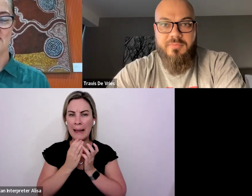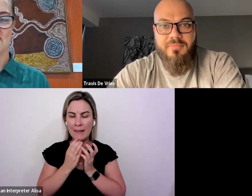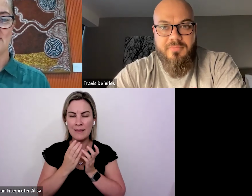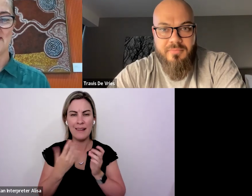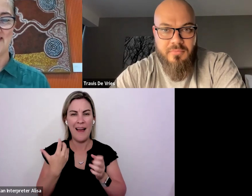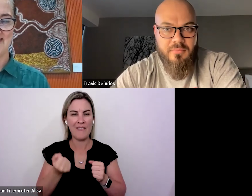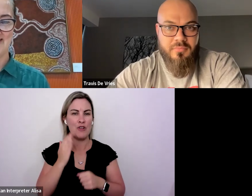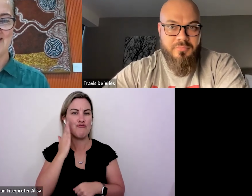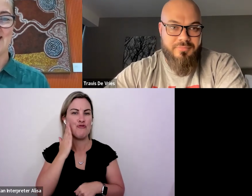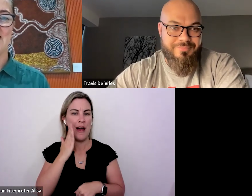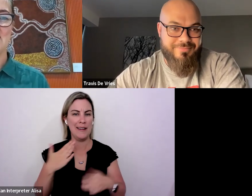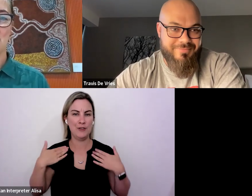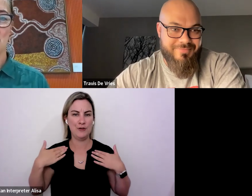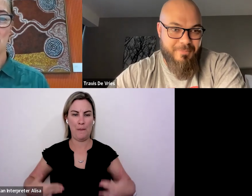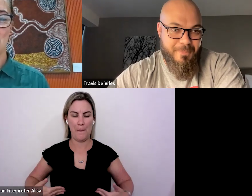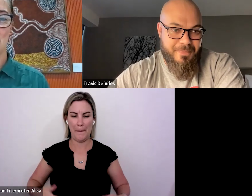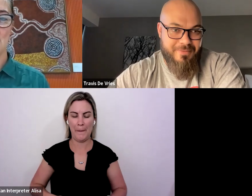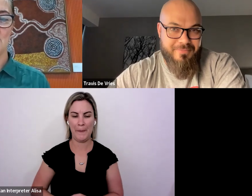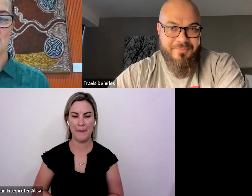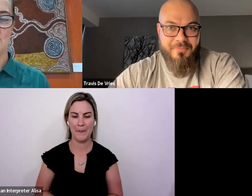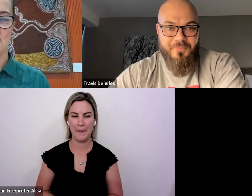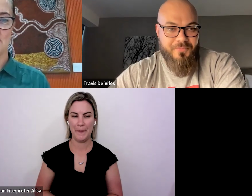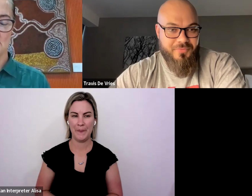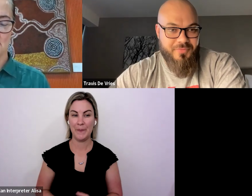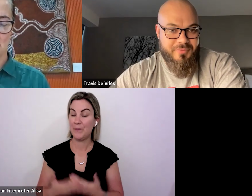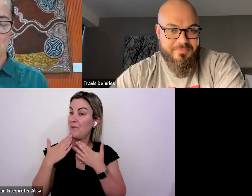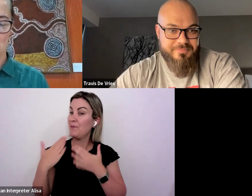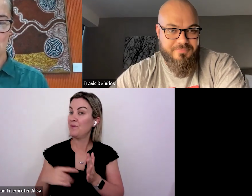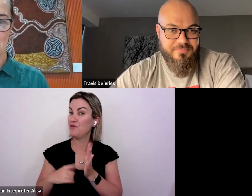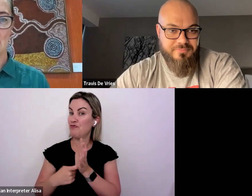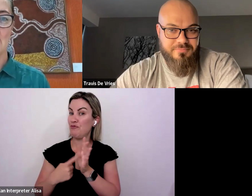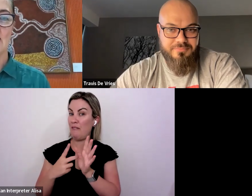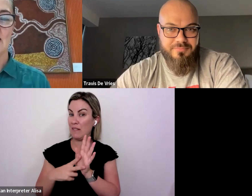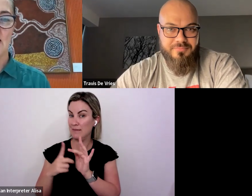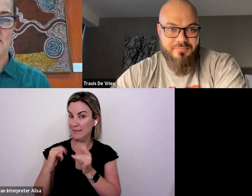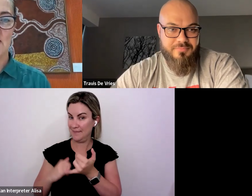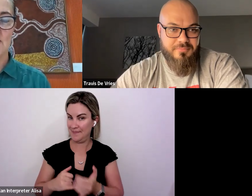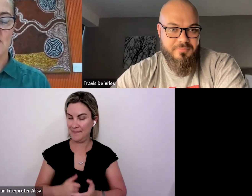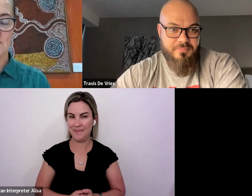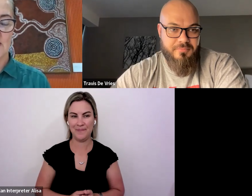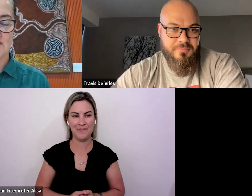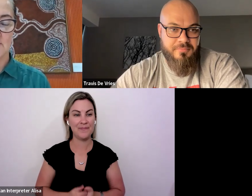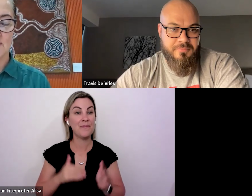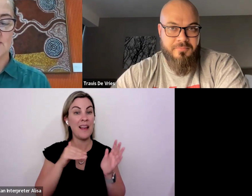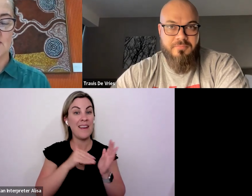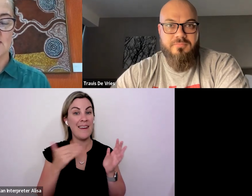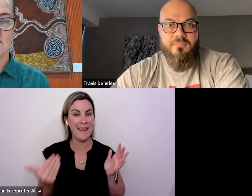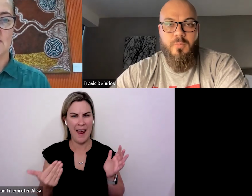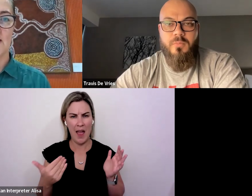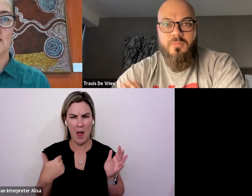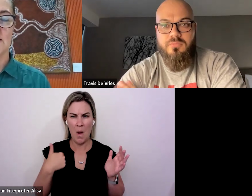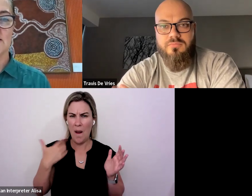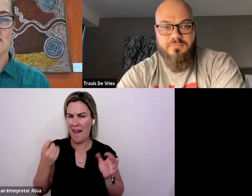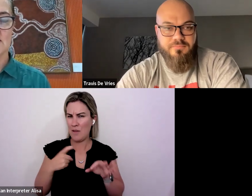Thank you, Travis. I'm now going to direct some questions to our panellists.